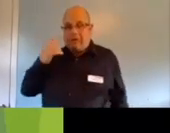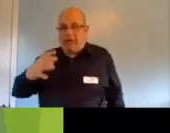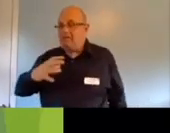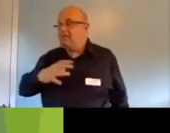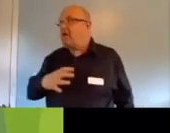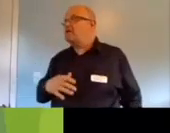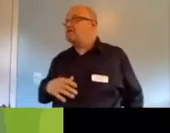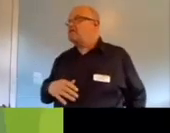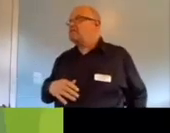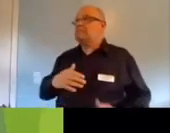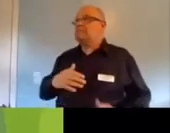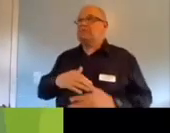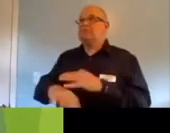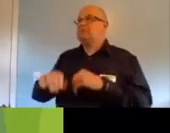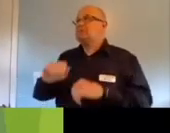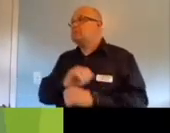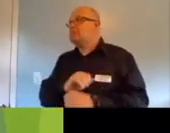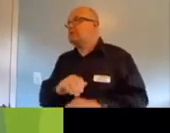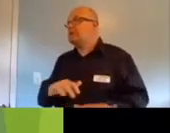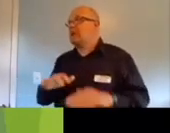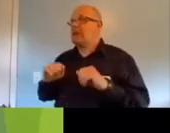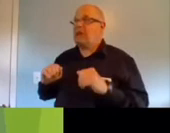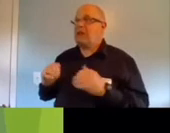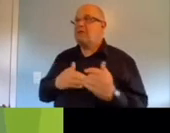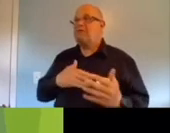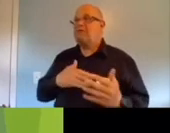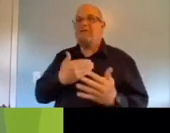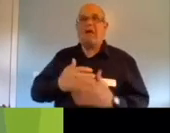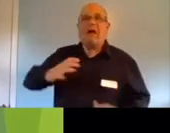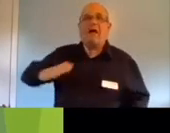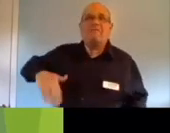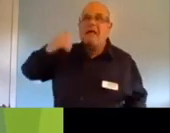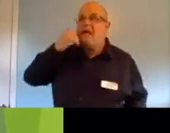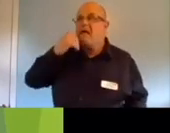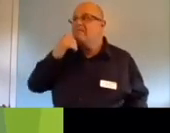I pleased or thought I could come in late to work every day or leave early every day